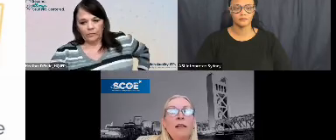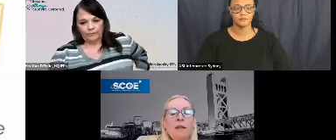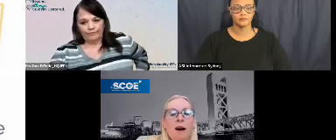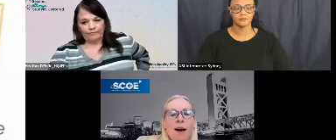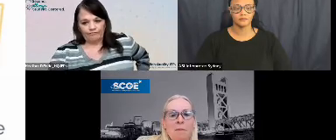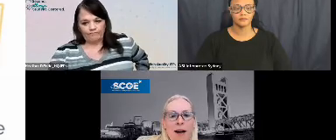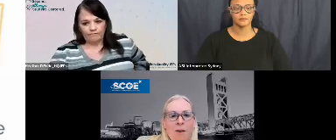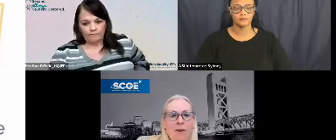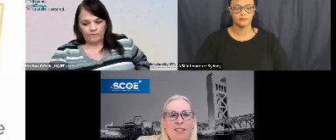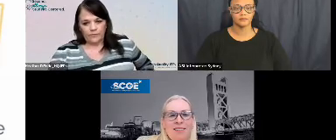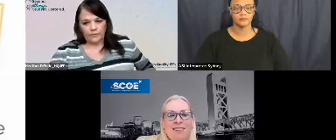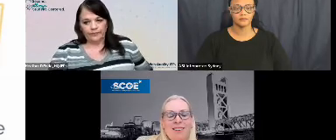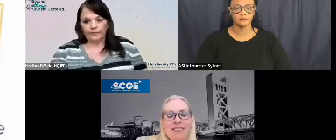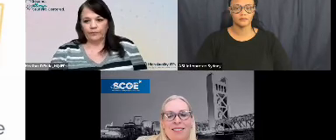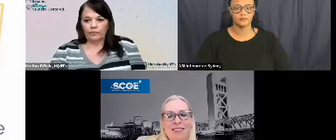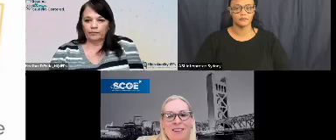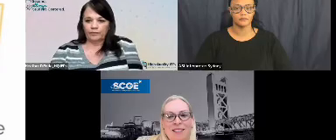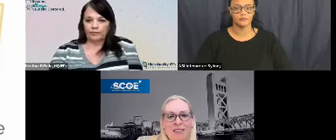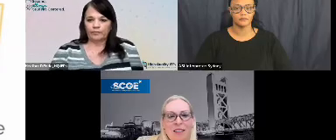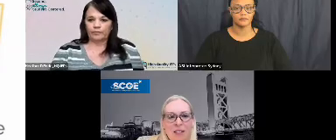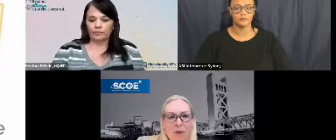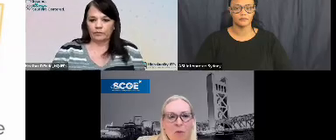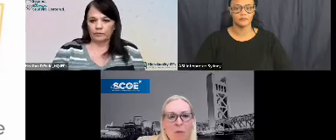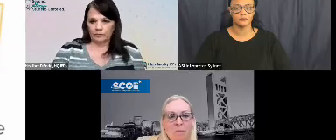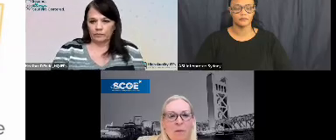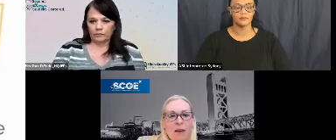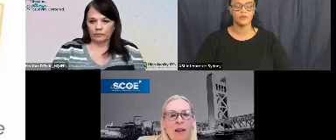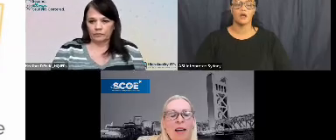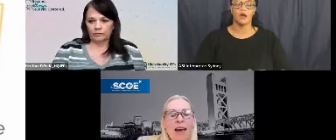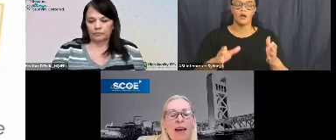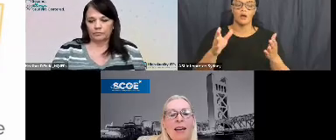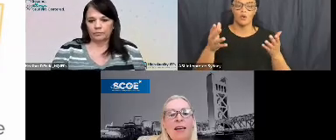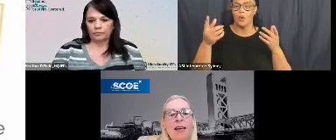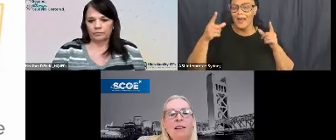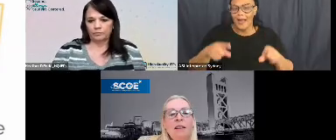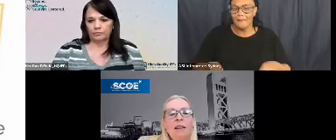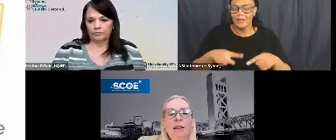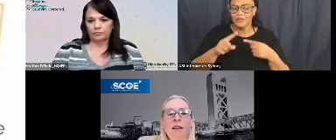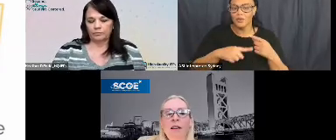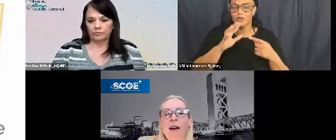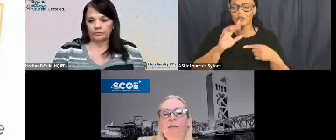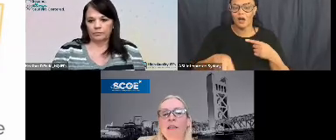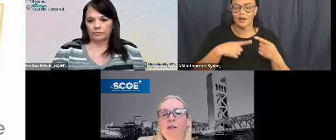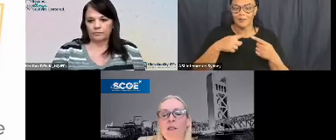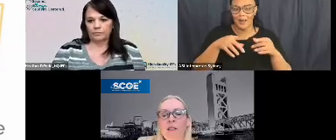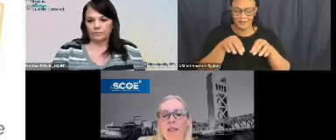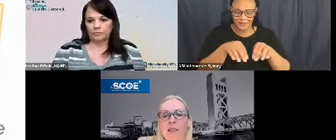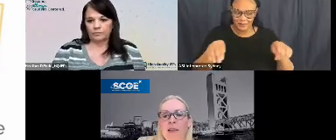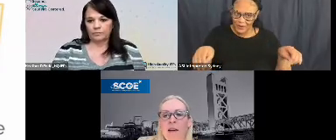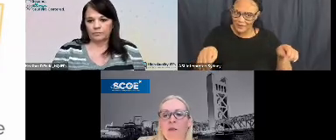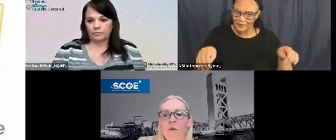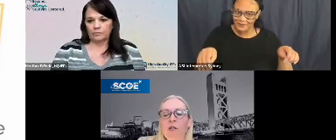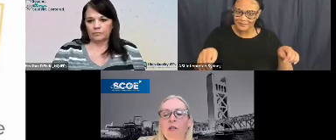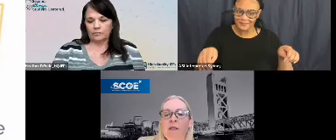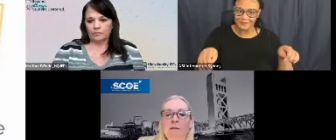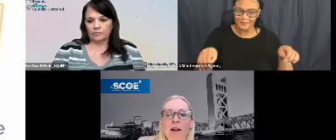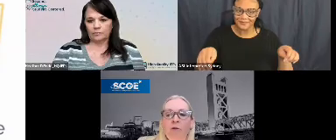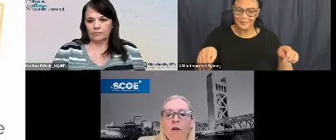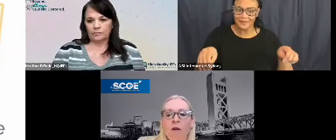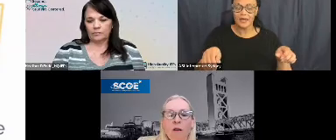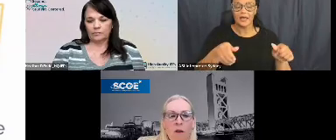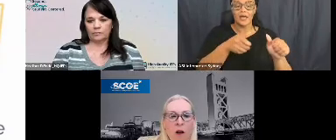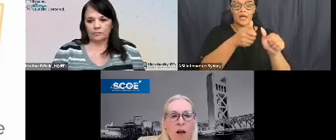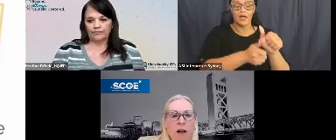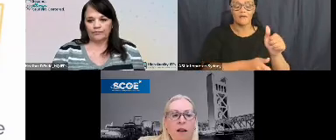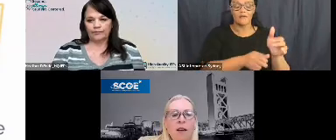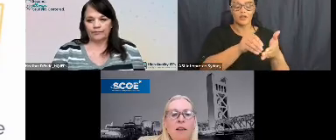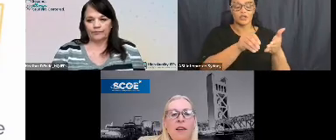how we talk about the diploma. And in the Every Student Succeeds Act, which is the federal law